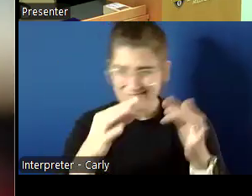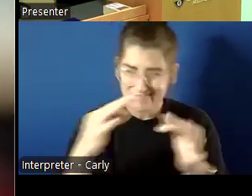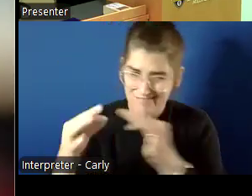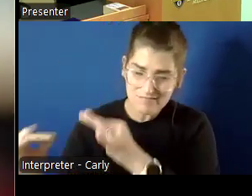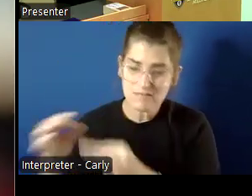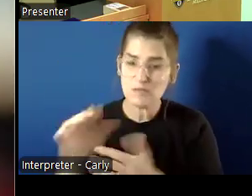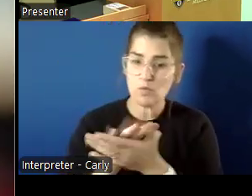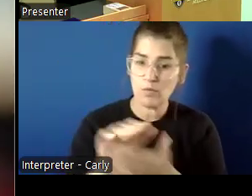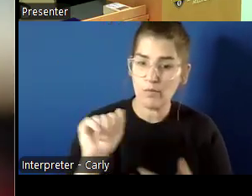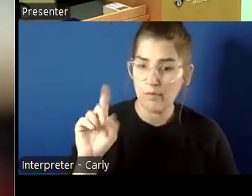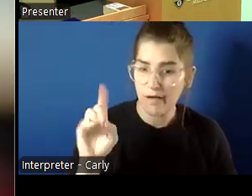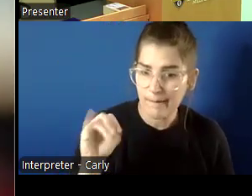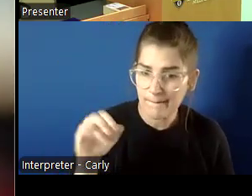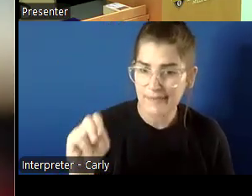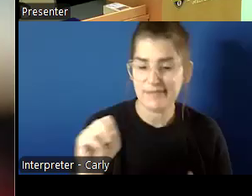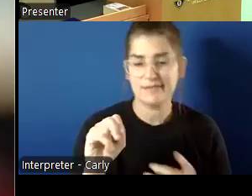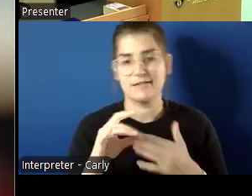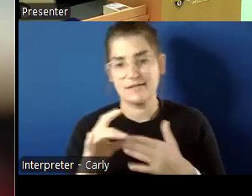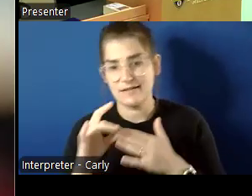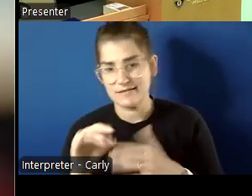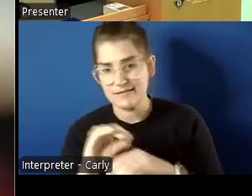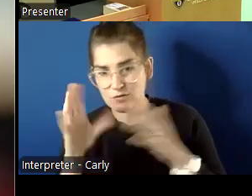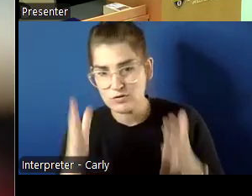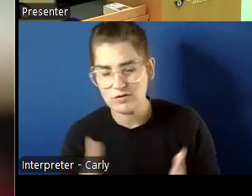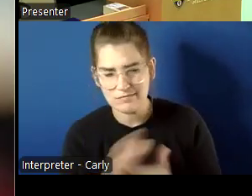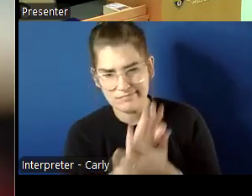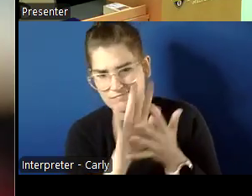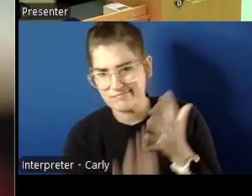guidance counselors. We've got to be having conversations that do not automatically put